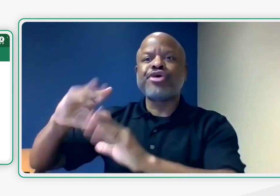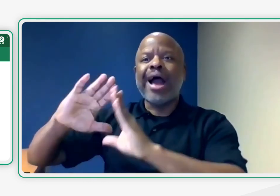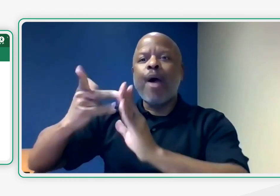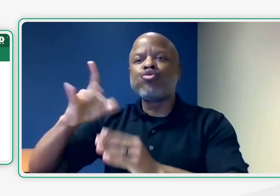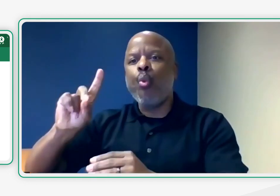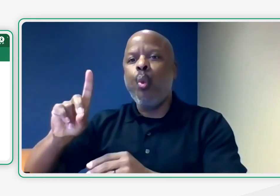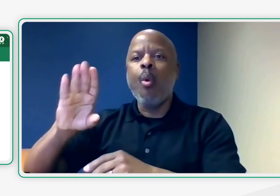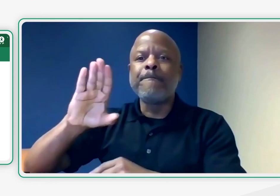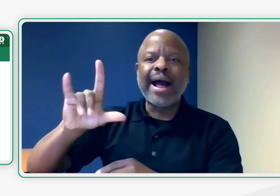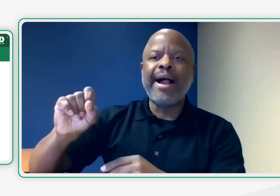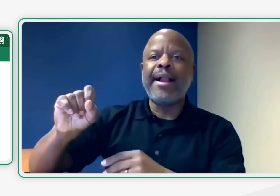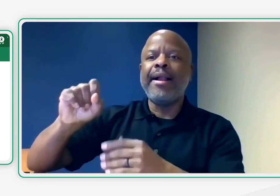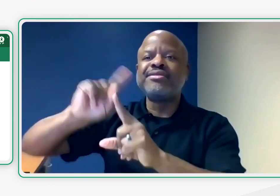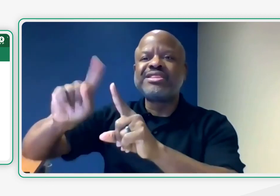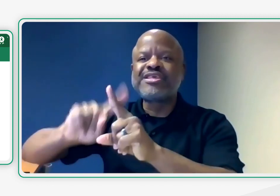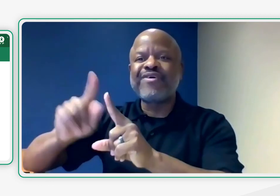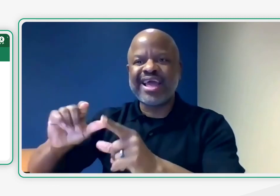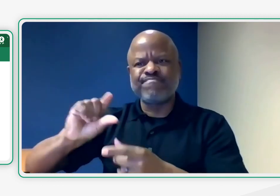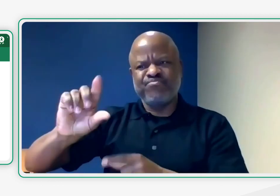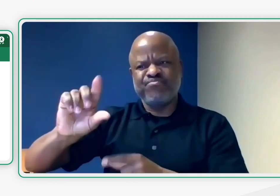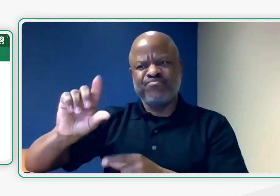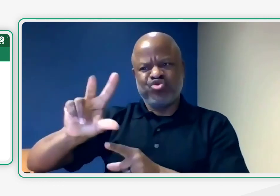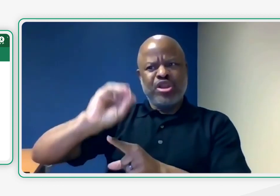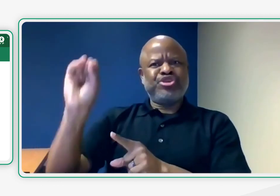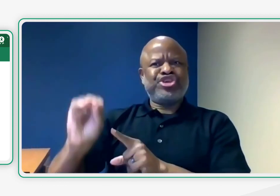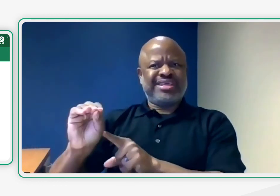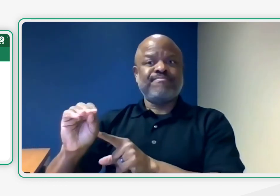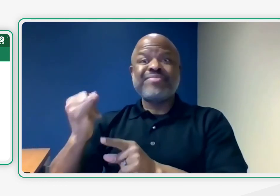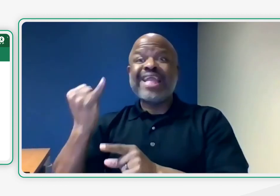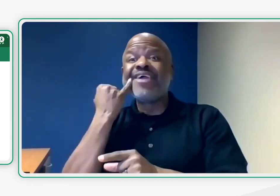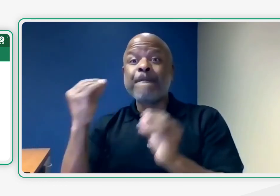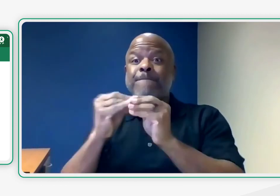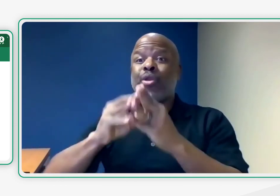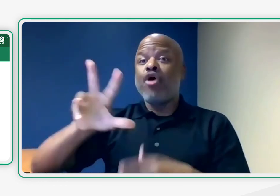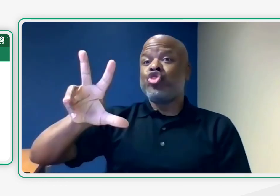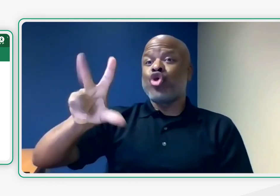percentage of your income on your mortgage, on your household bills, and a variety of